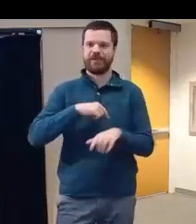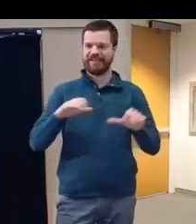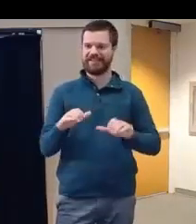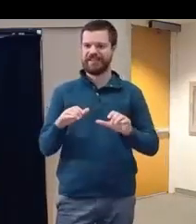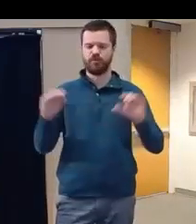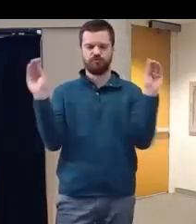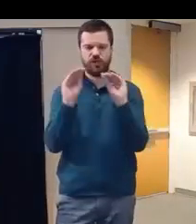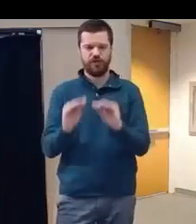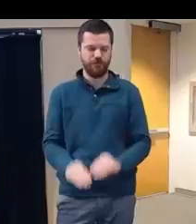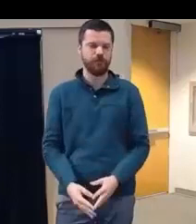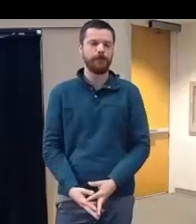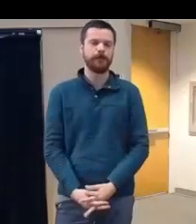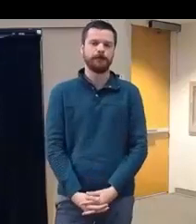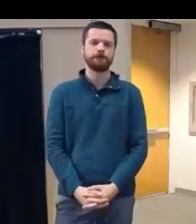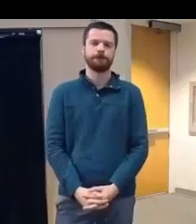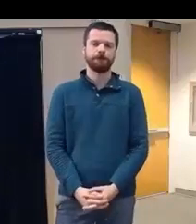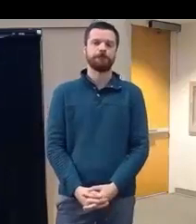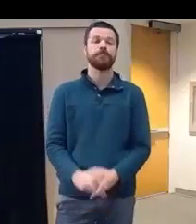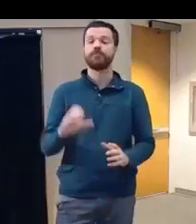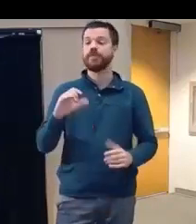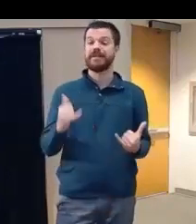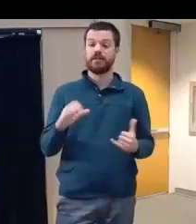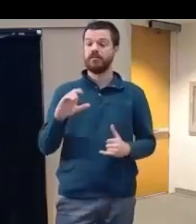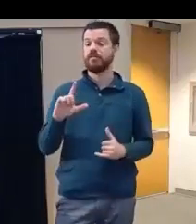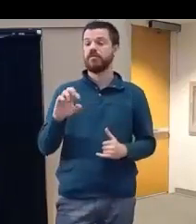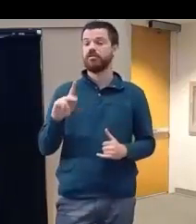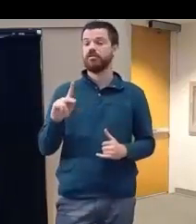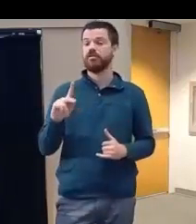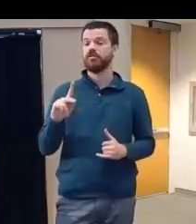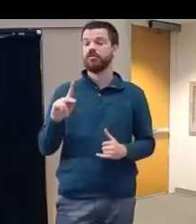so this is something that the clerkship students are now required to do sorry and you're welcome